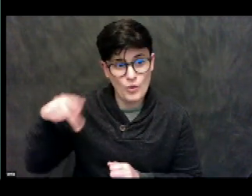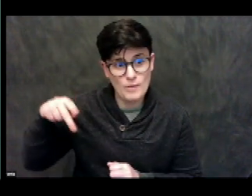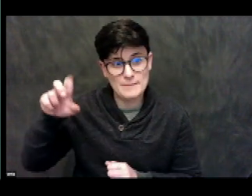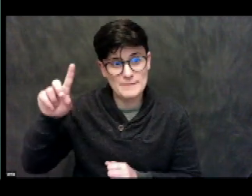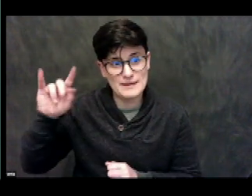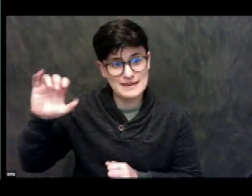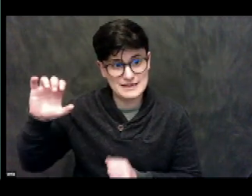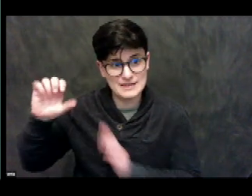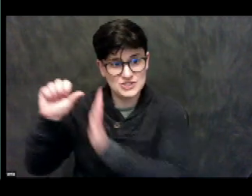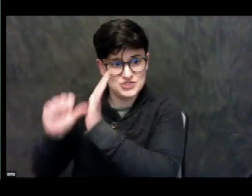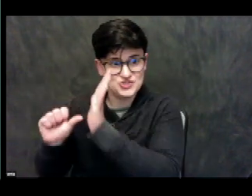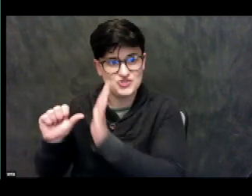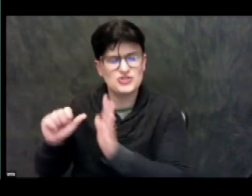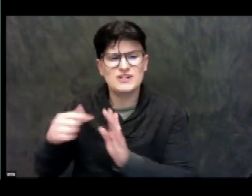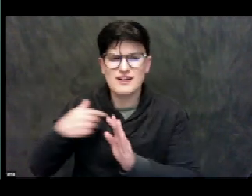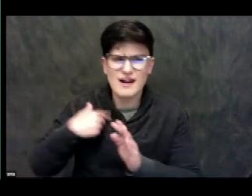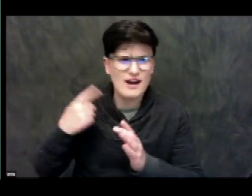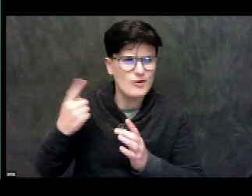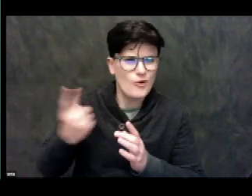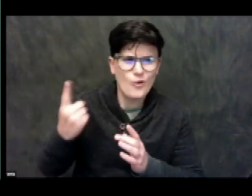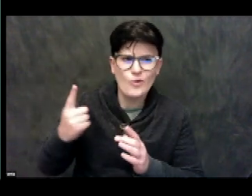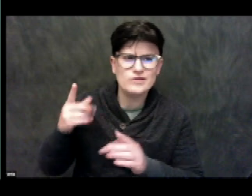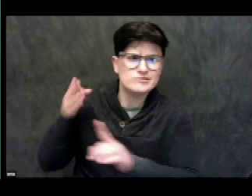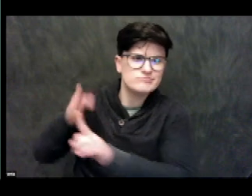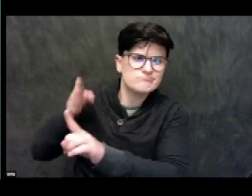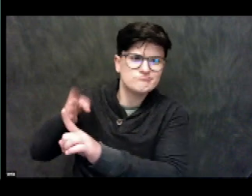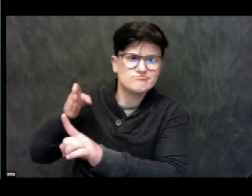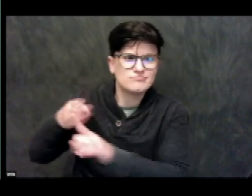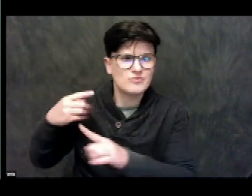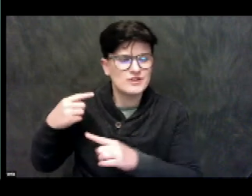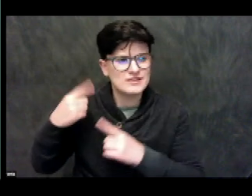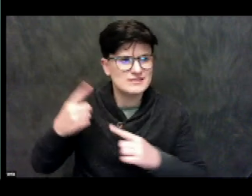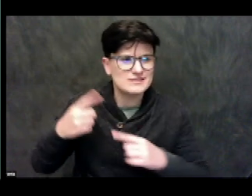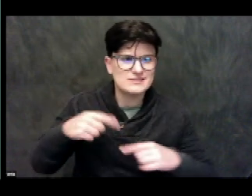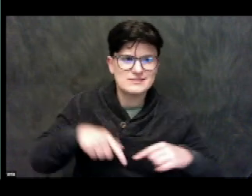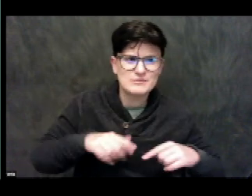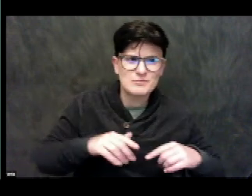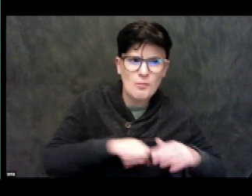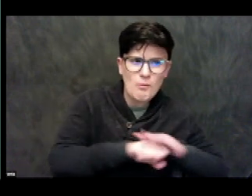born until through like my mid '20s.